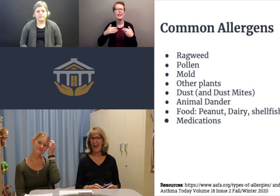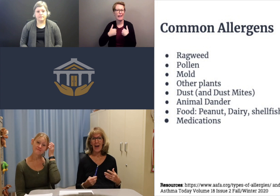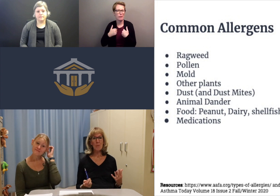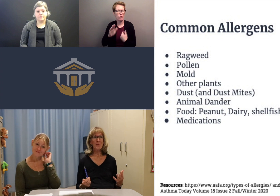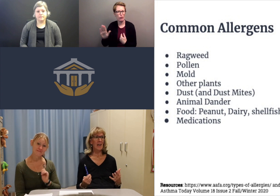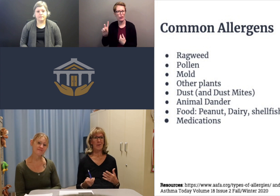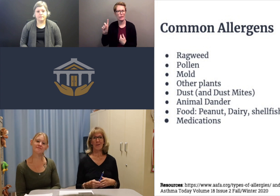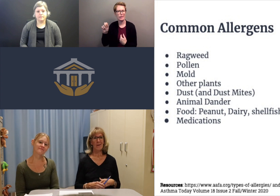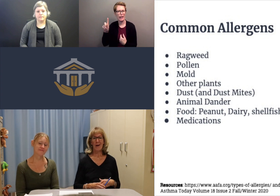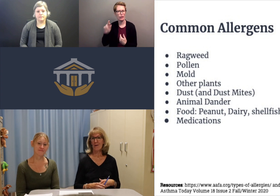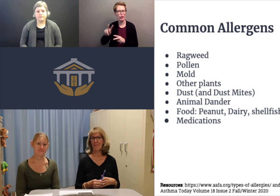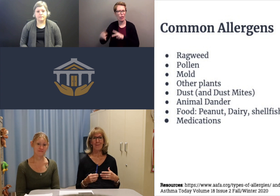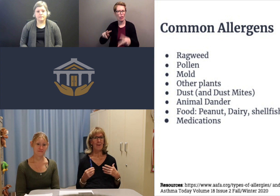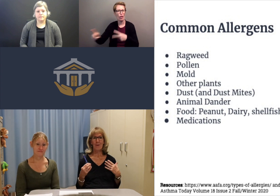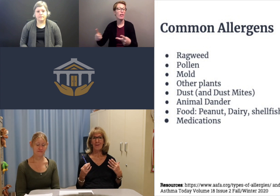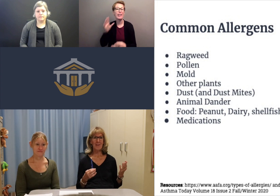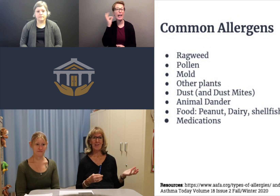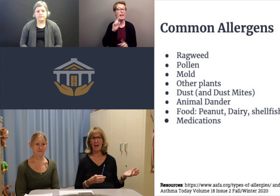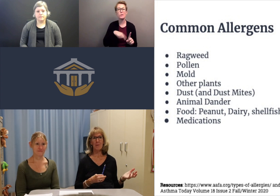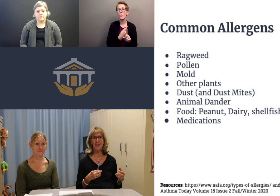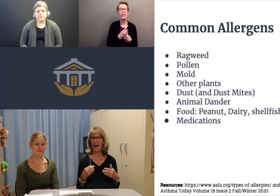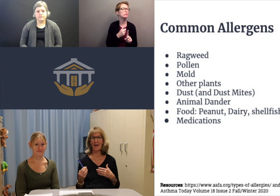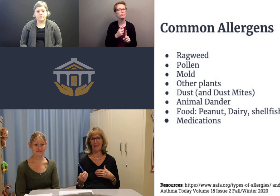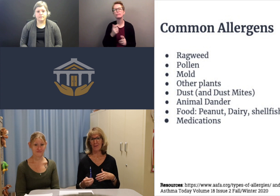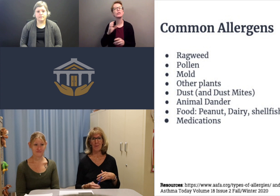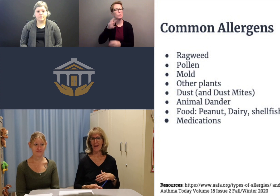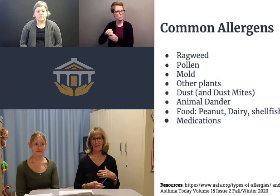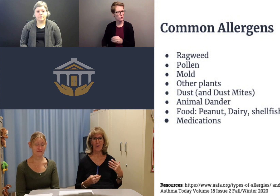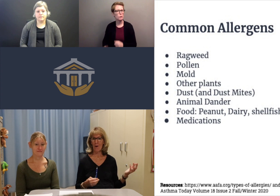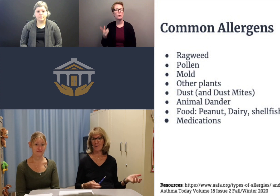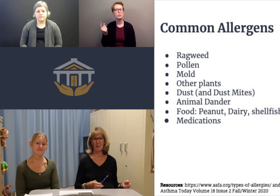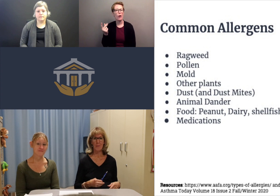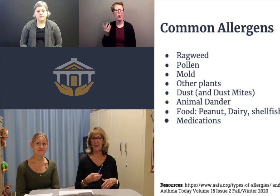animal dander. You know, it doesn't just have to be cats. It could be, uh, dogs. It could be,